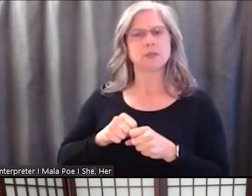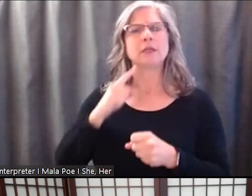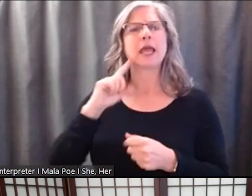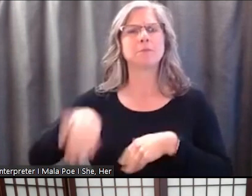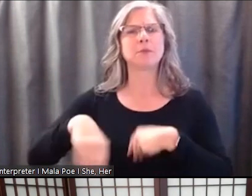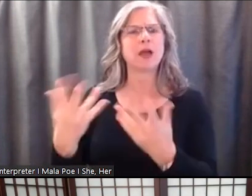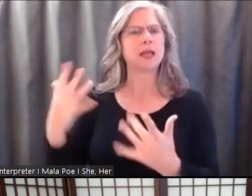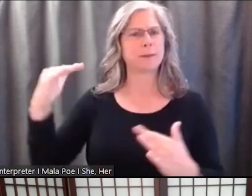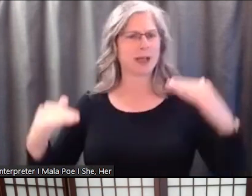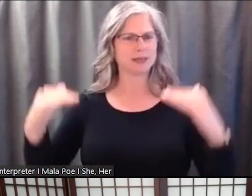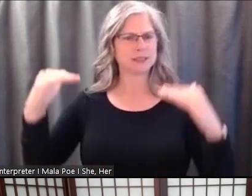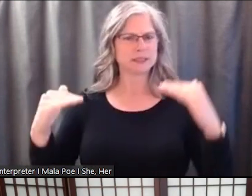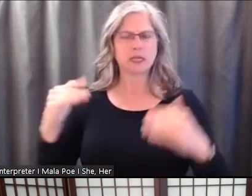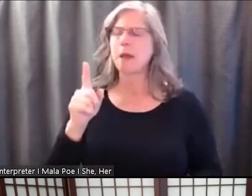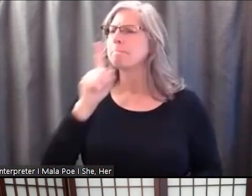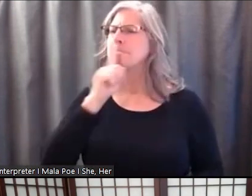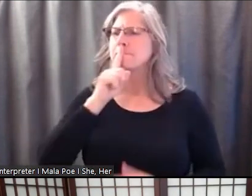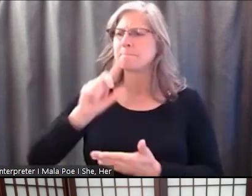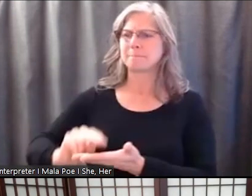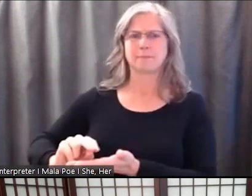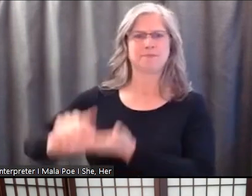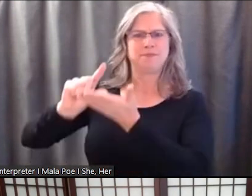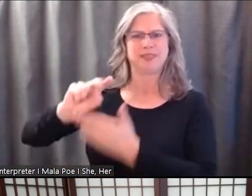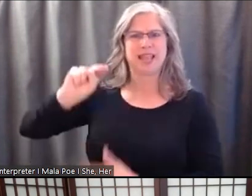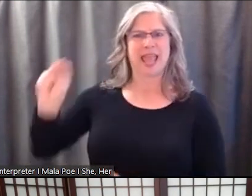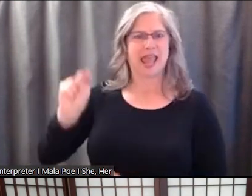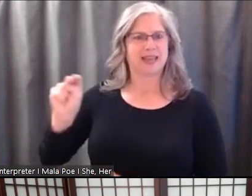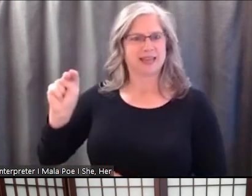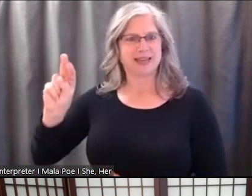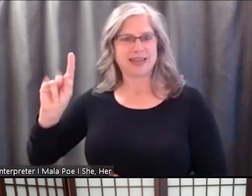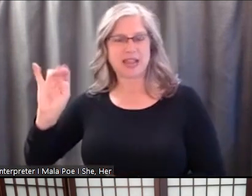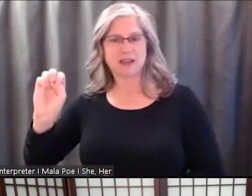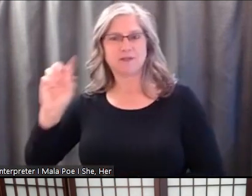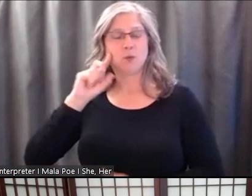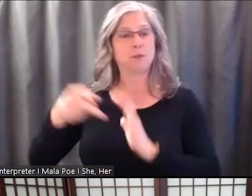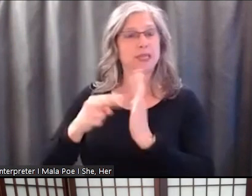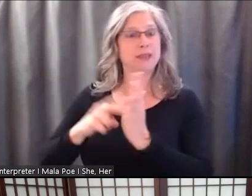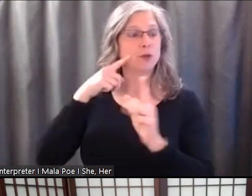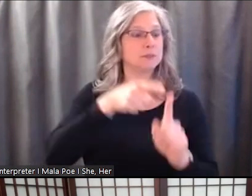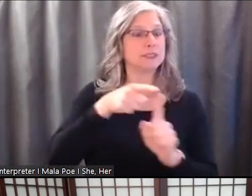I'm not imposing what capital "N" Native entails, or what it should entail for a particular context, or for a particular person.